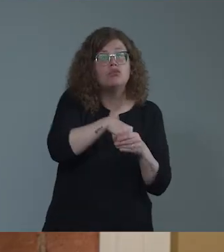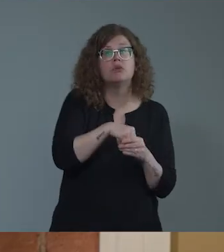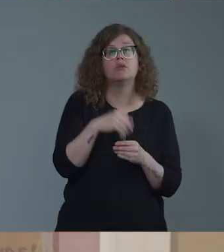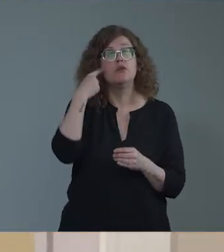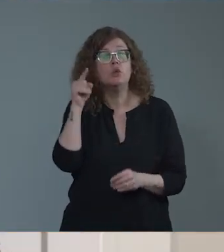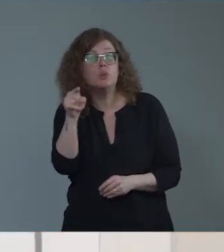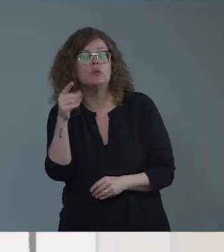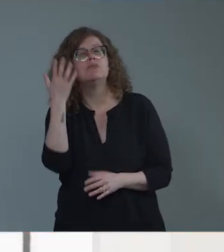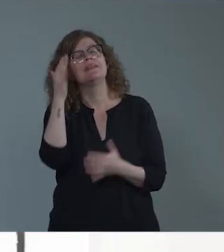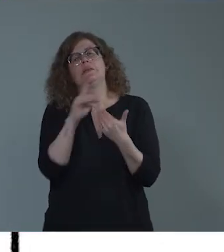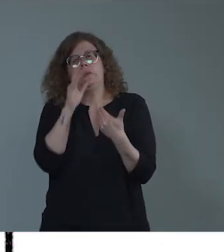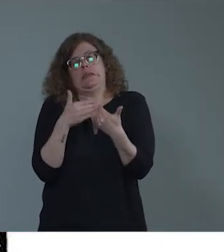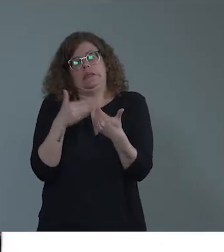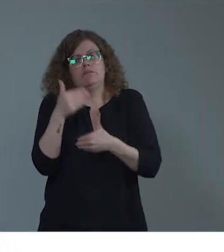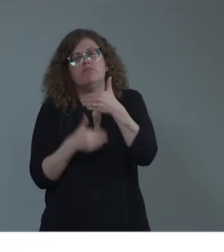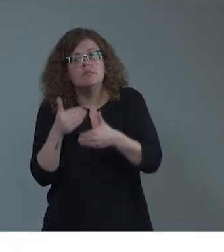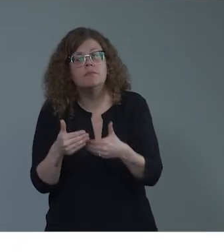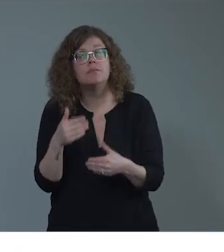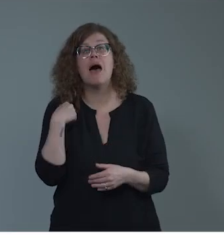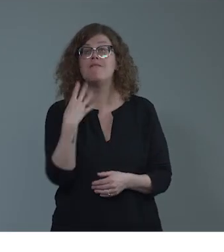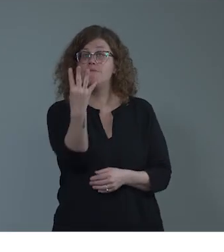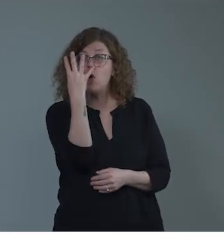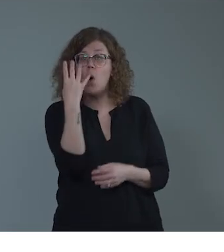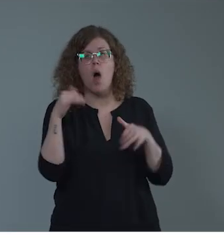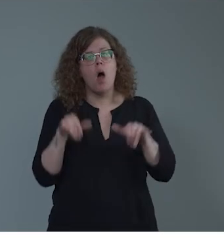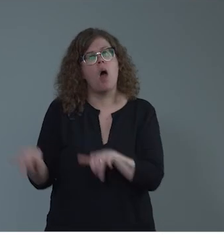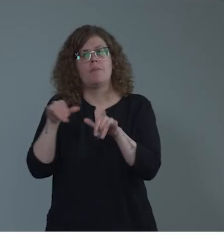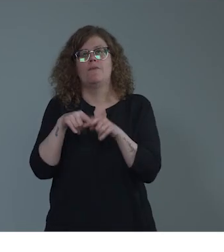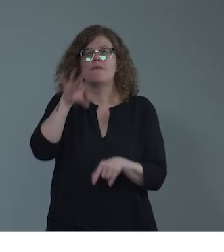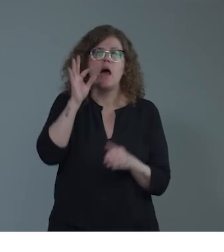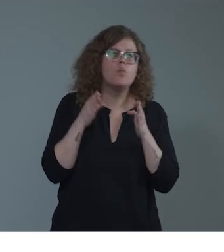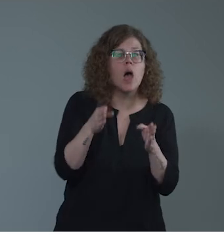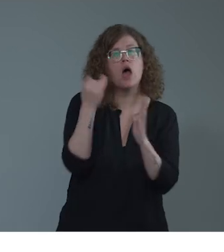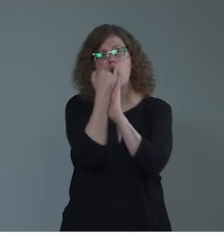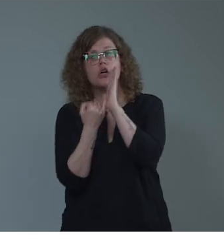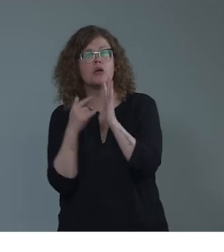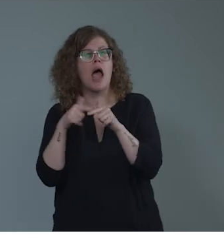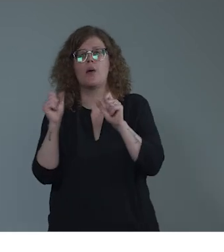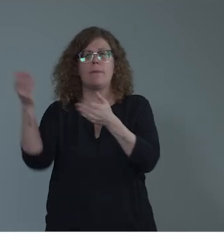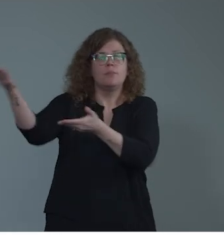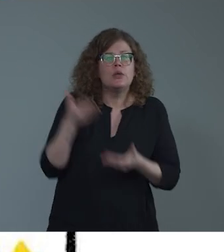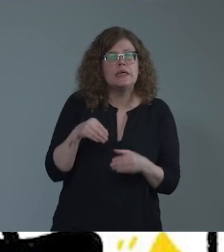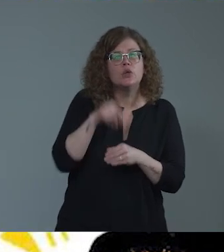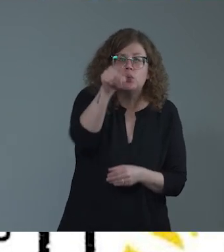So you'll see in this one it's always artist season. So she says the same thing. If a community doesn't